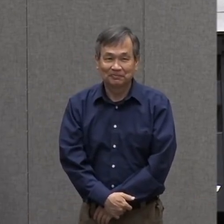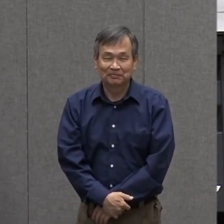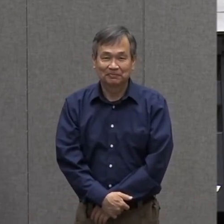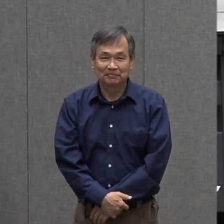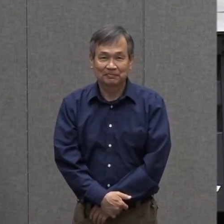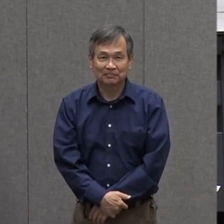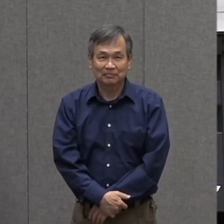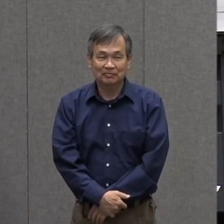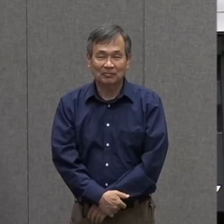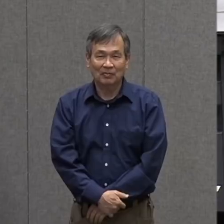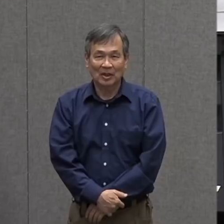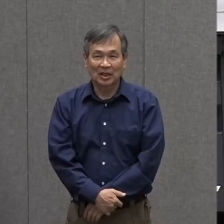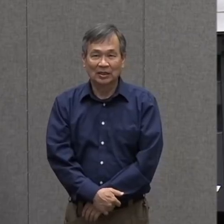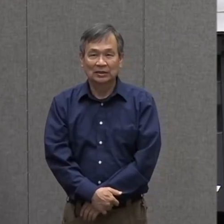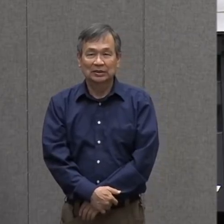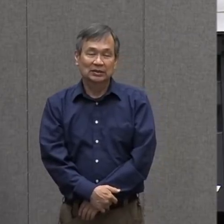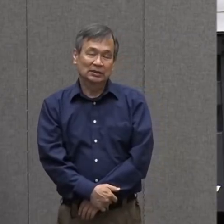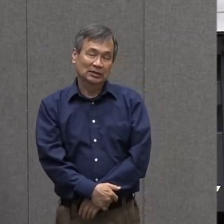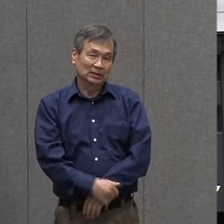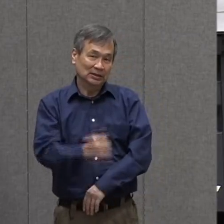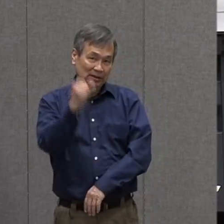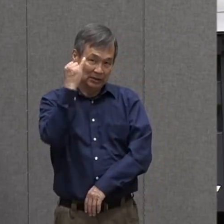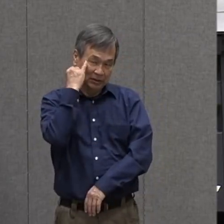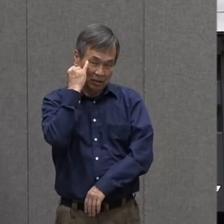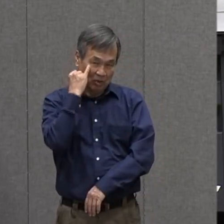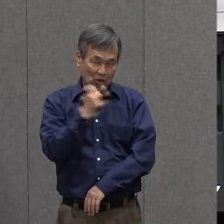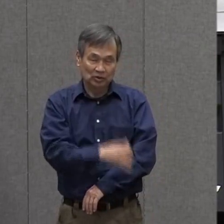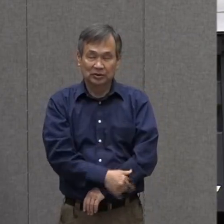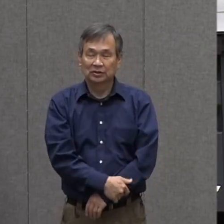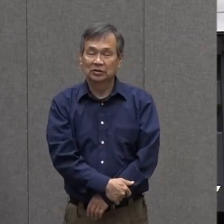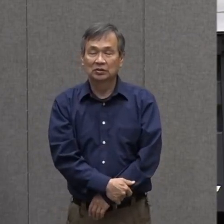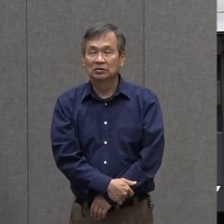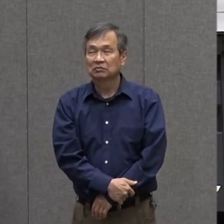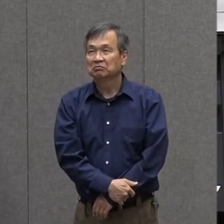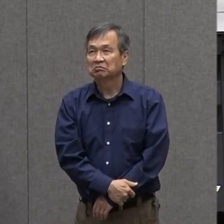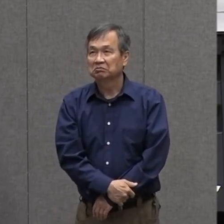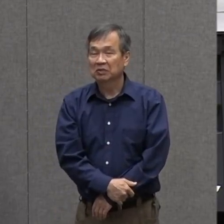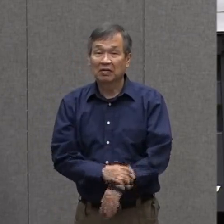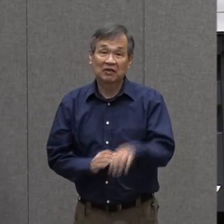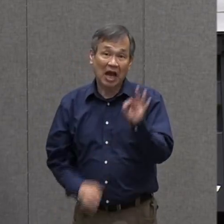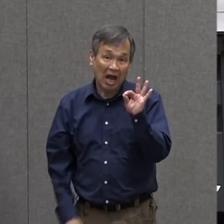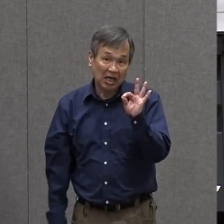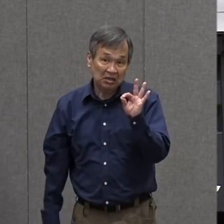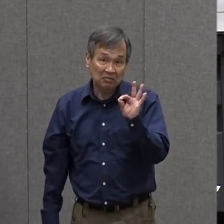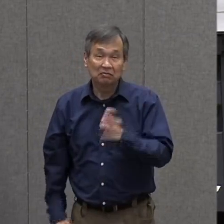What if I had, we're staying in those teen numbers, but what if I had nine?